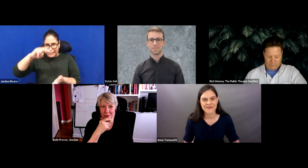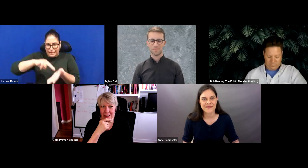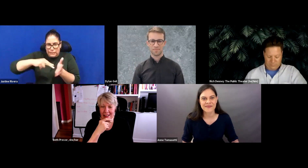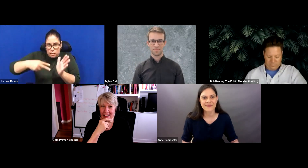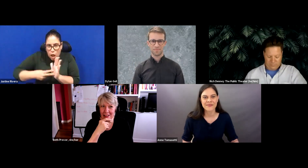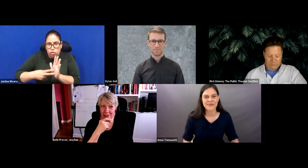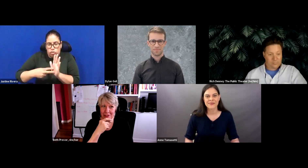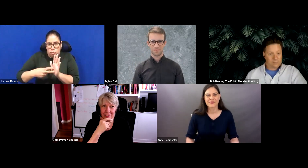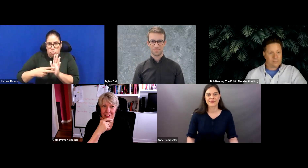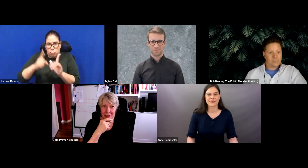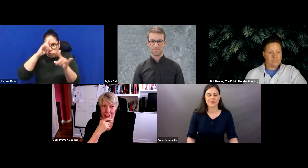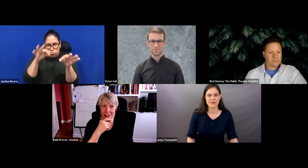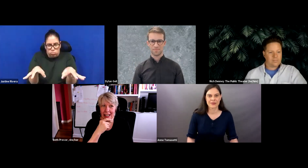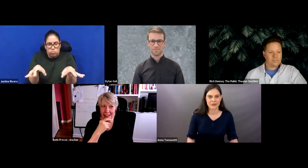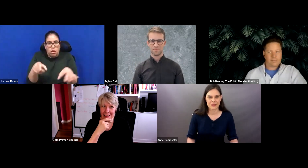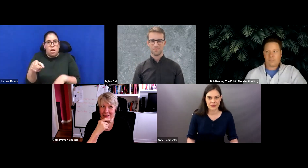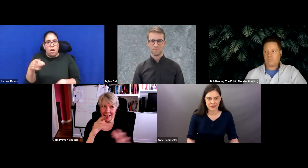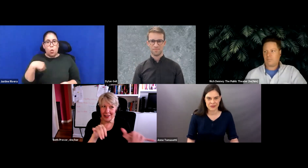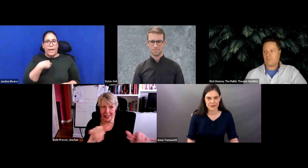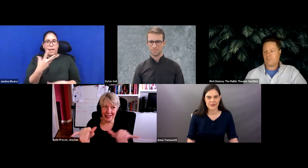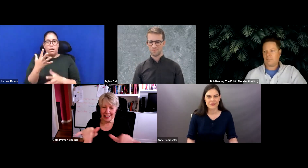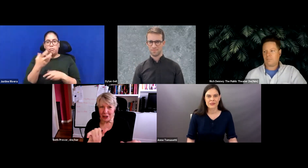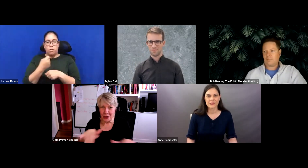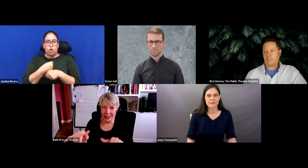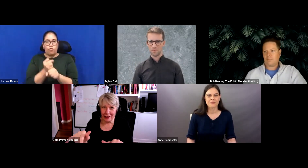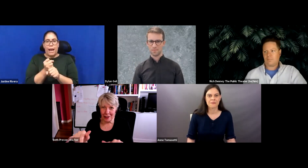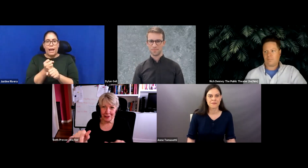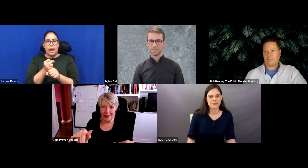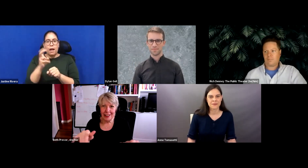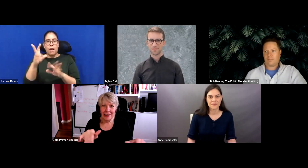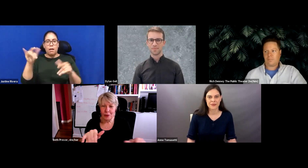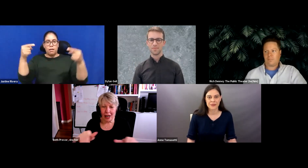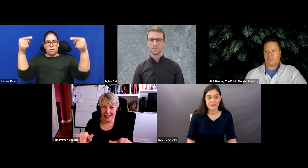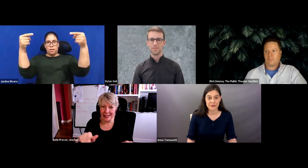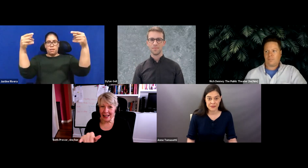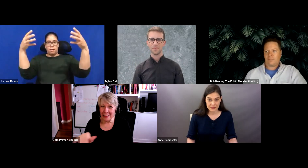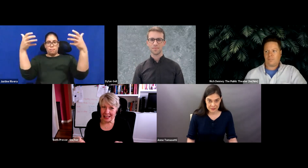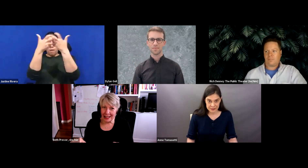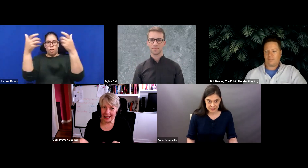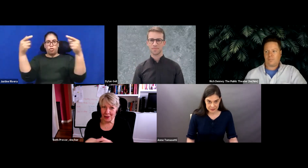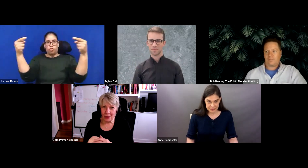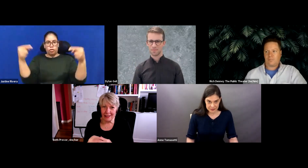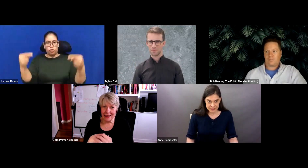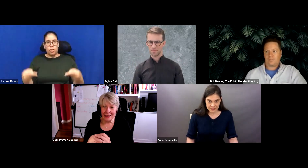we created kind of like symmetry of race and ethnicity with the